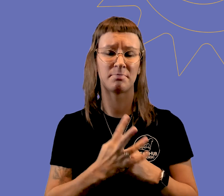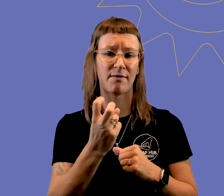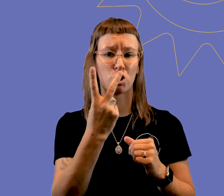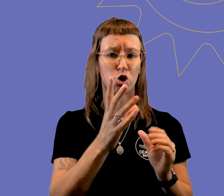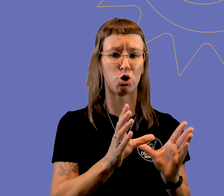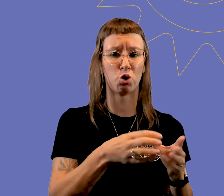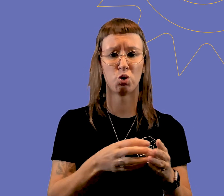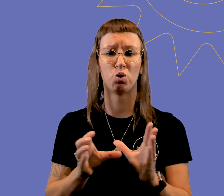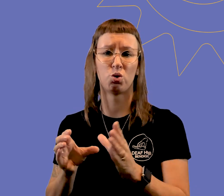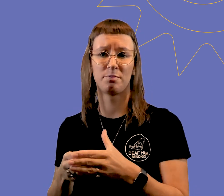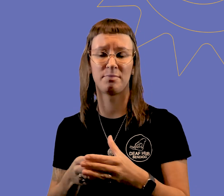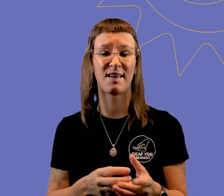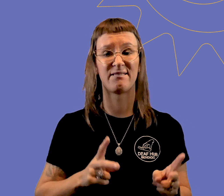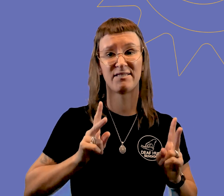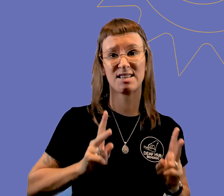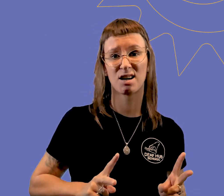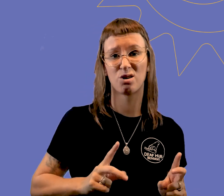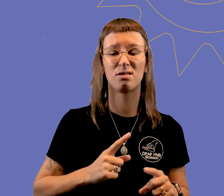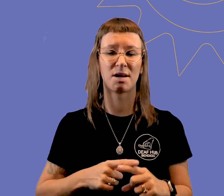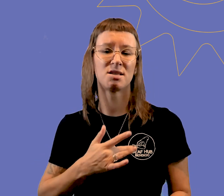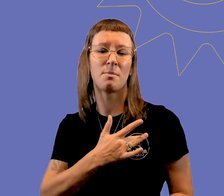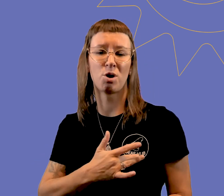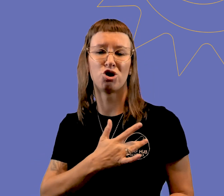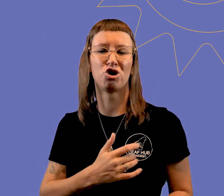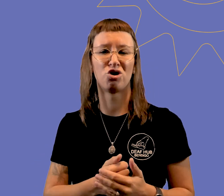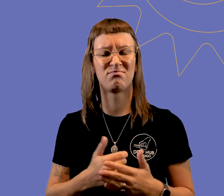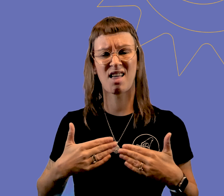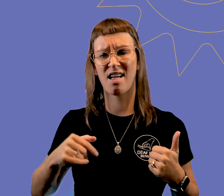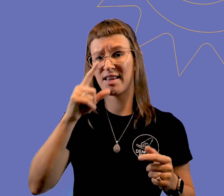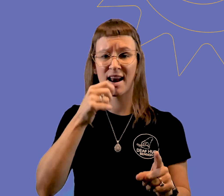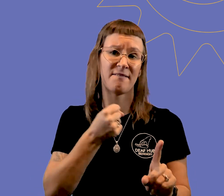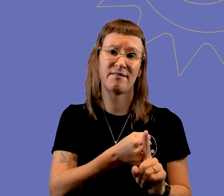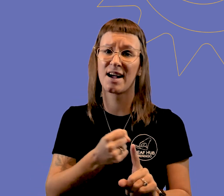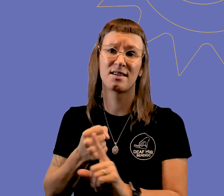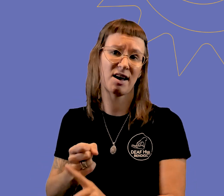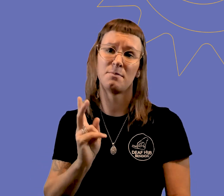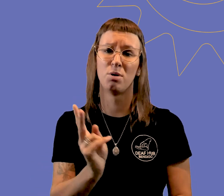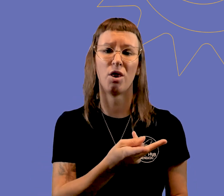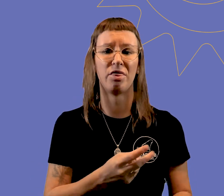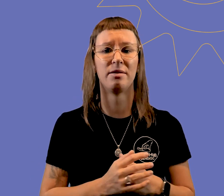They can be grouped into the 2 categories; physical and emotional, as they can impact both aspects of our health.